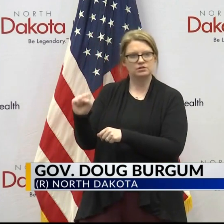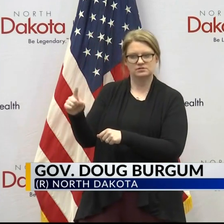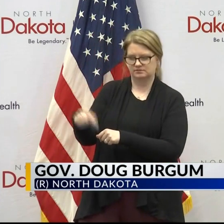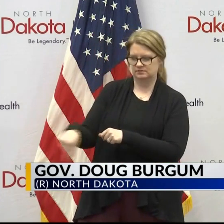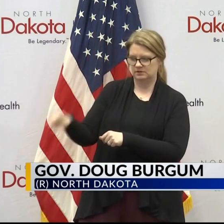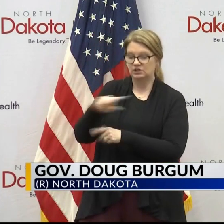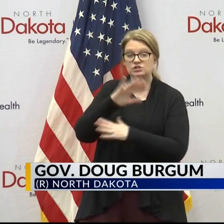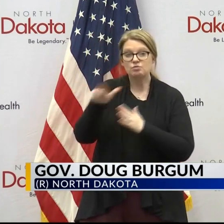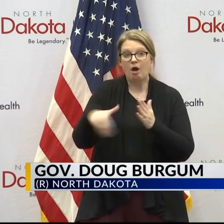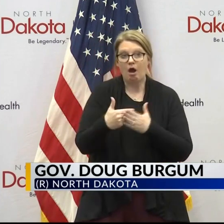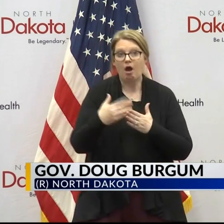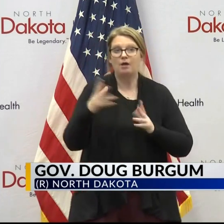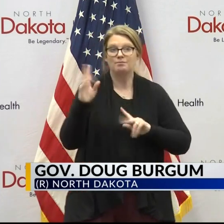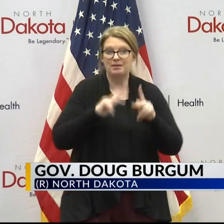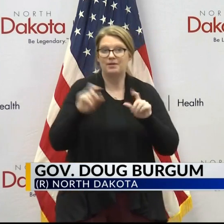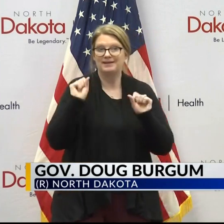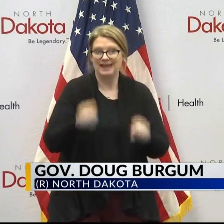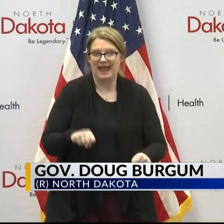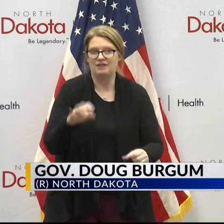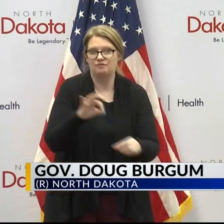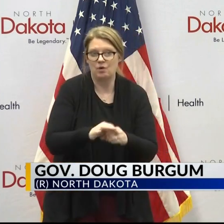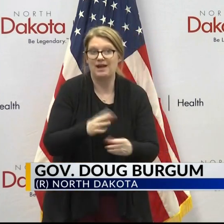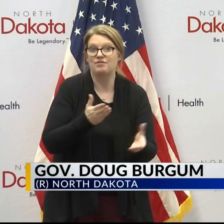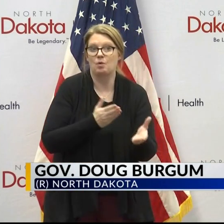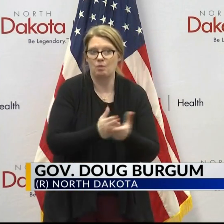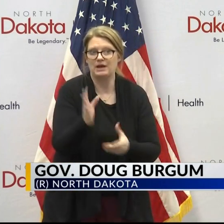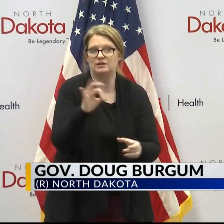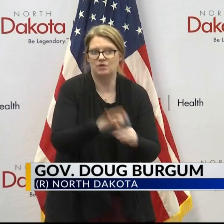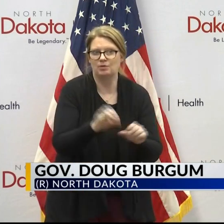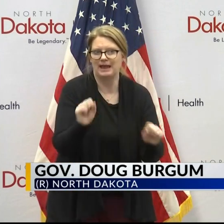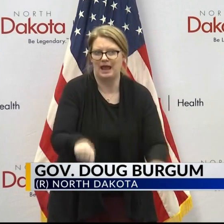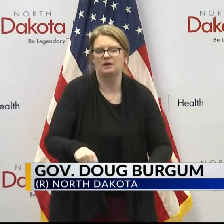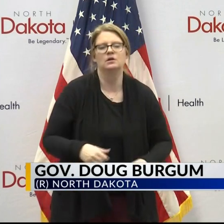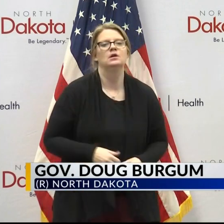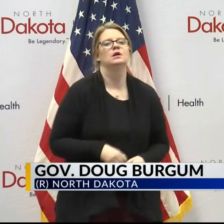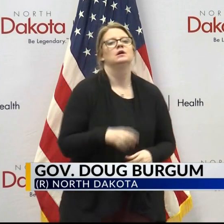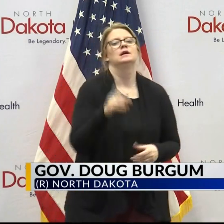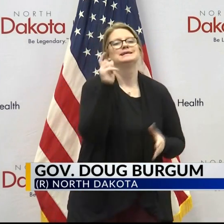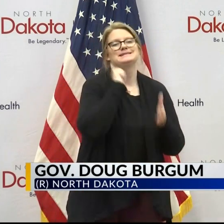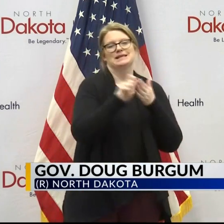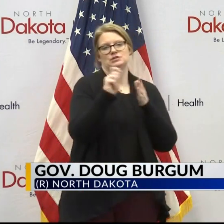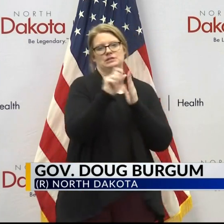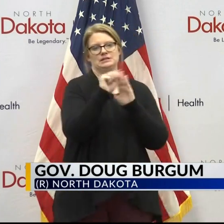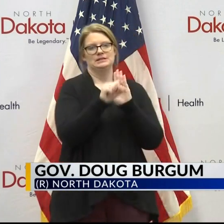COUNTIES TO VE THEM -- TO ALLOW THE COUNTIES TO PROTECT THE WELL-BEING OF VOTERS AND POLL WORKERS SOMEWHERE ENCOURAGING THEM TO WORK WITH THEIR COUNTY AUDITOR BECAUSE